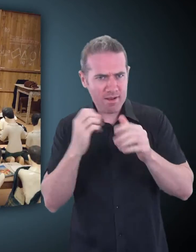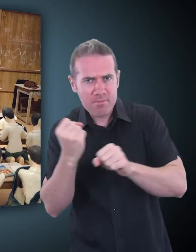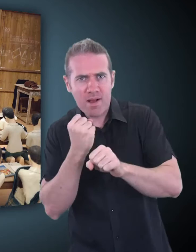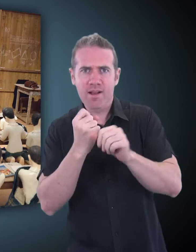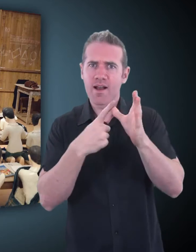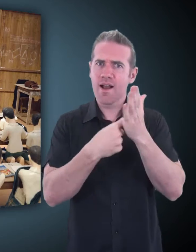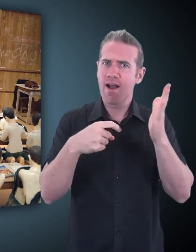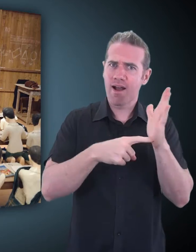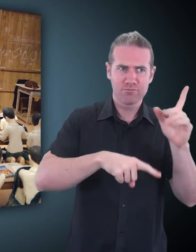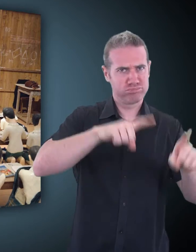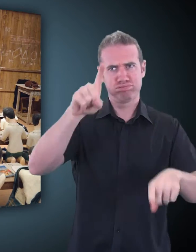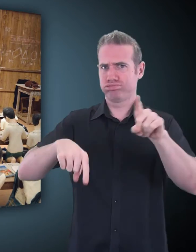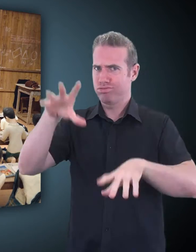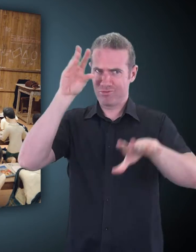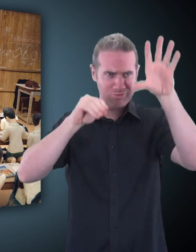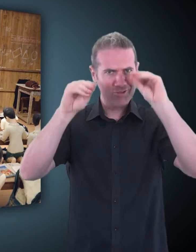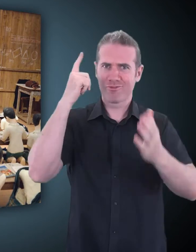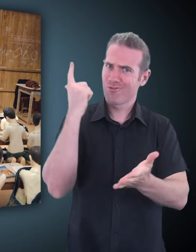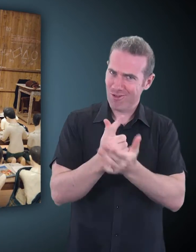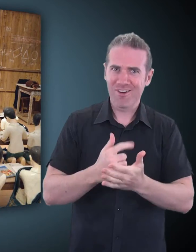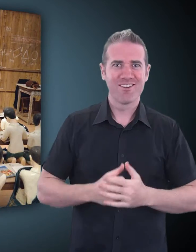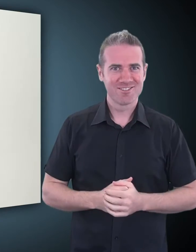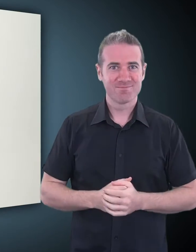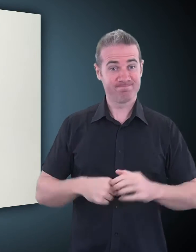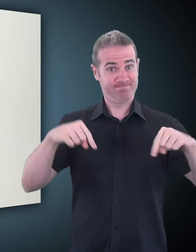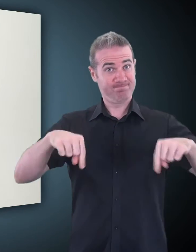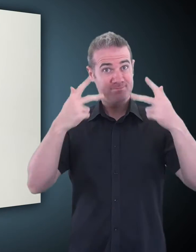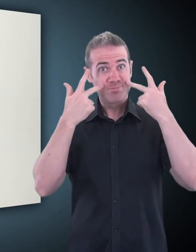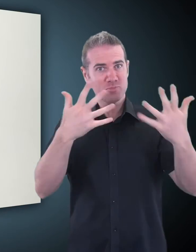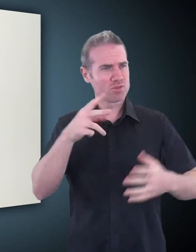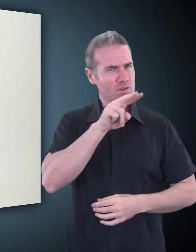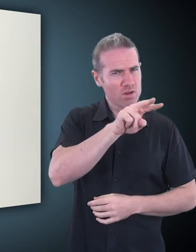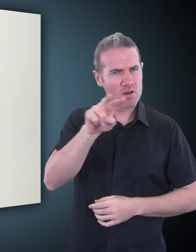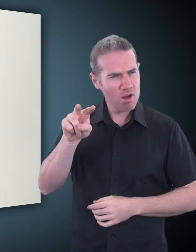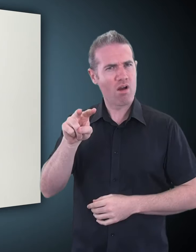There's a great diversity of things to experience and to learn about. Some of the things that the works in the exhibition